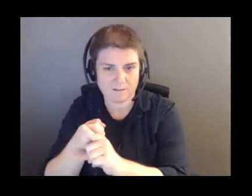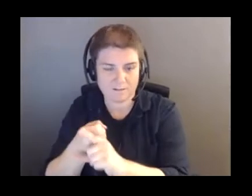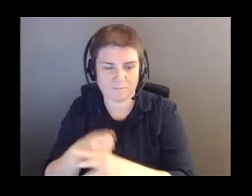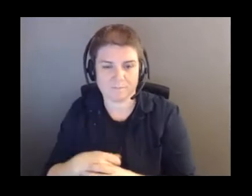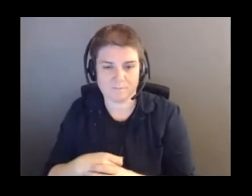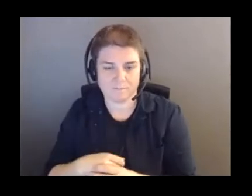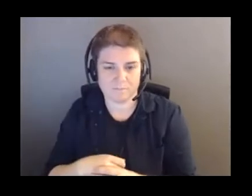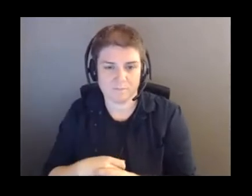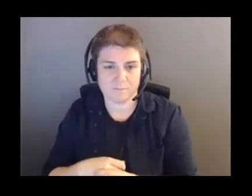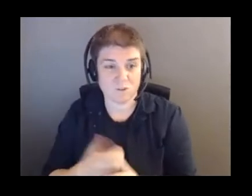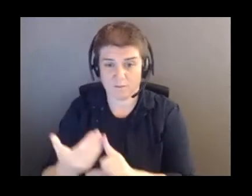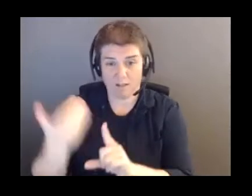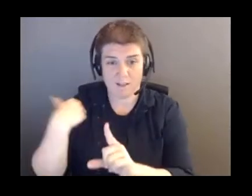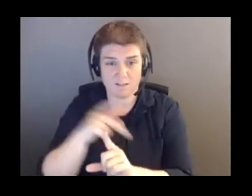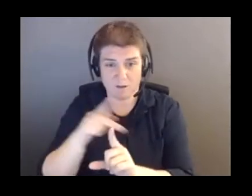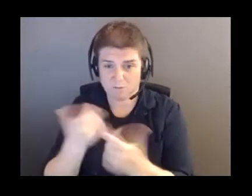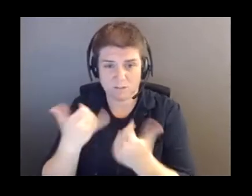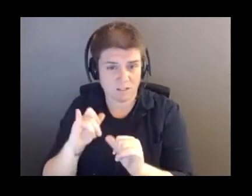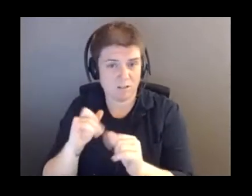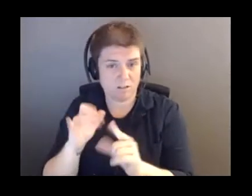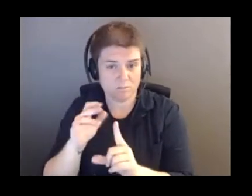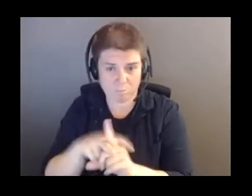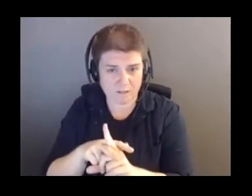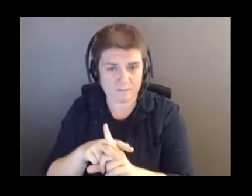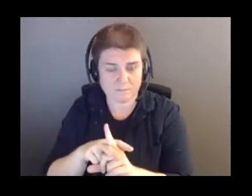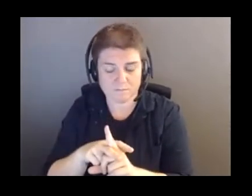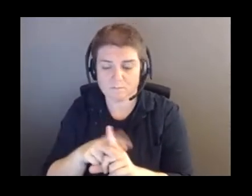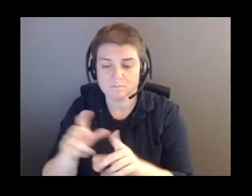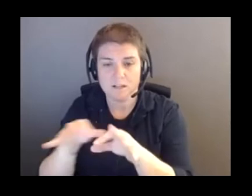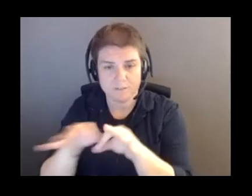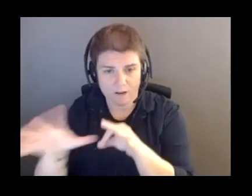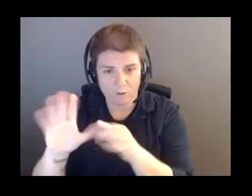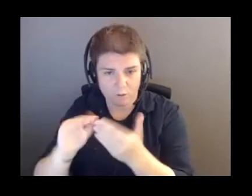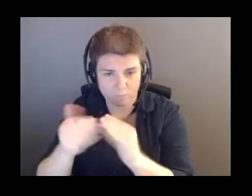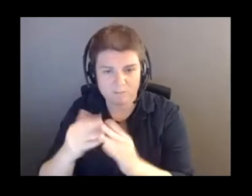slide still applies. Defining your communities will allow you to better understand what it